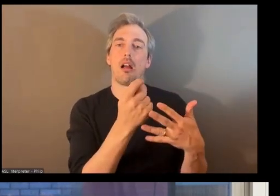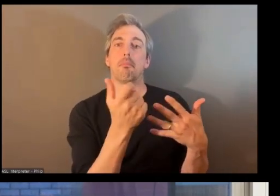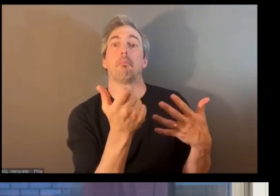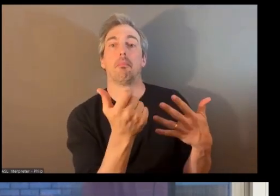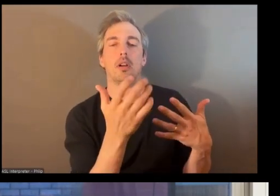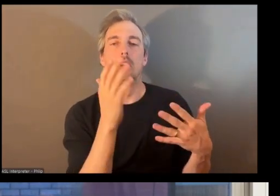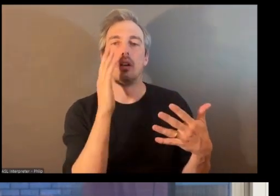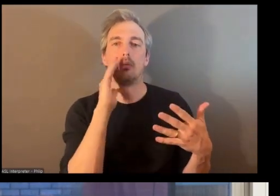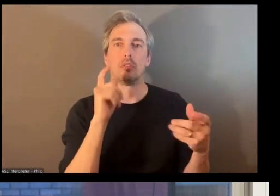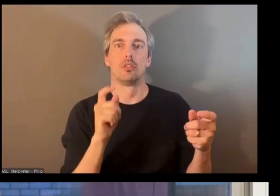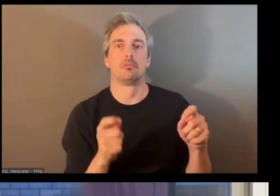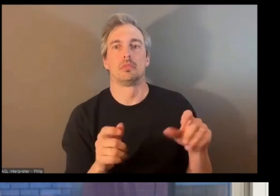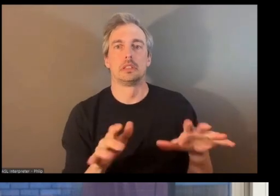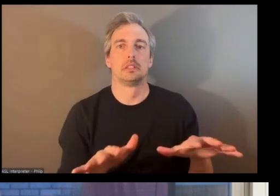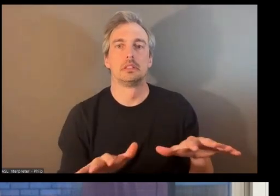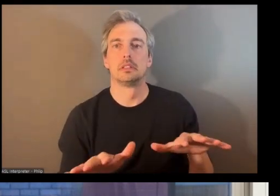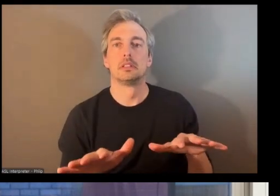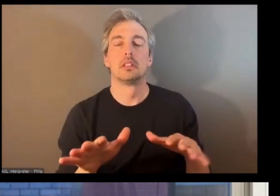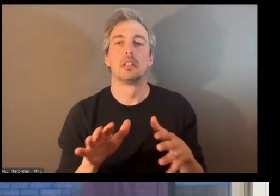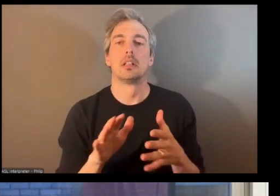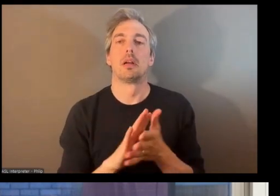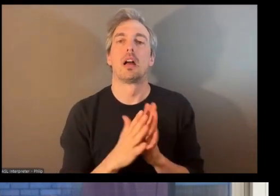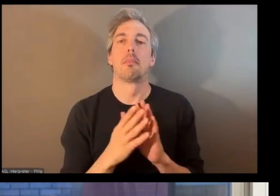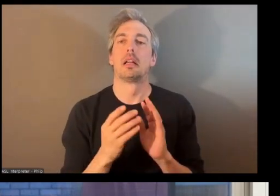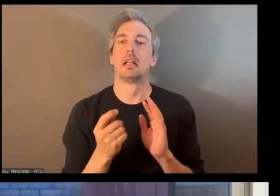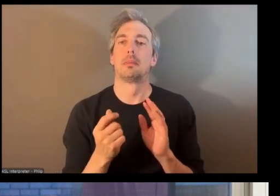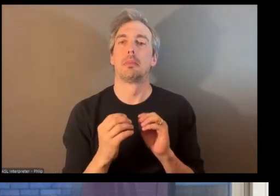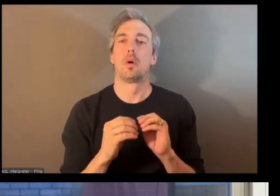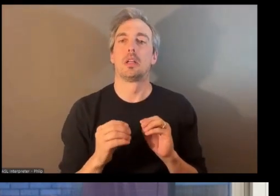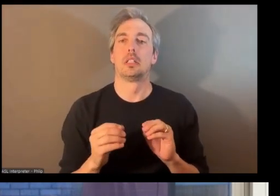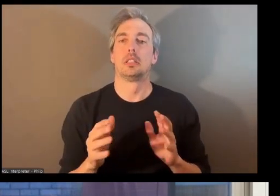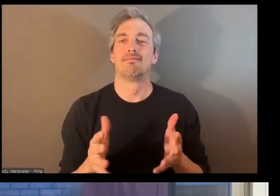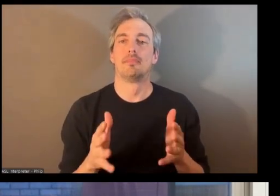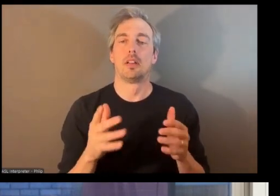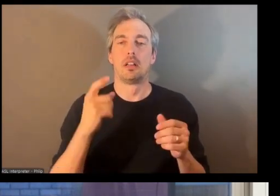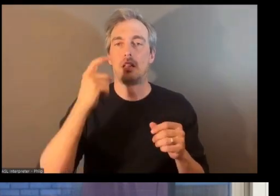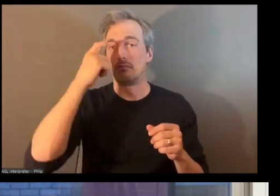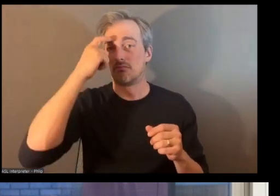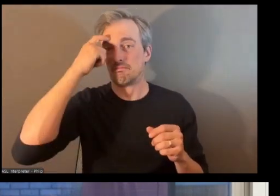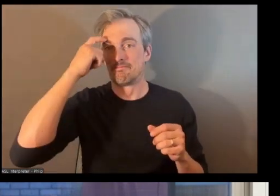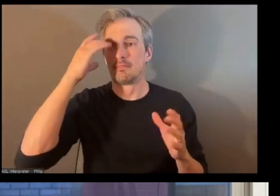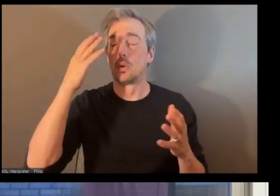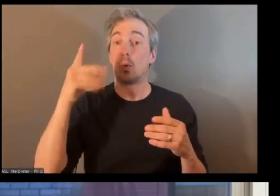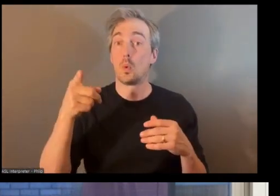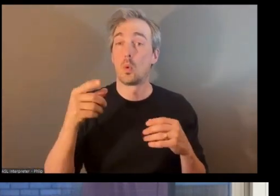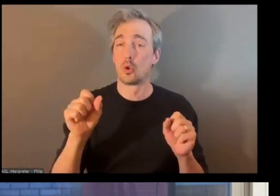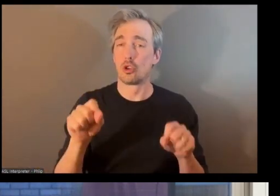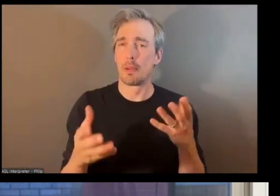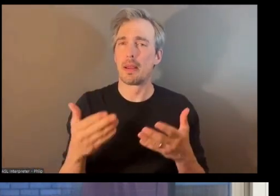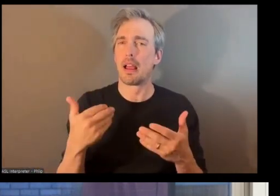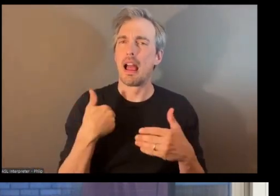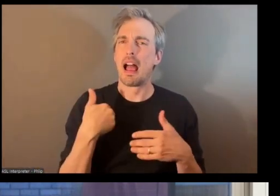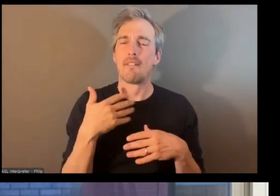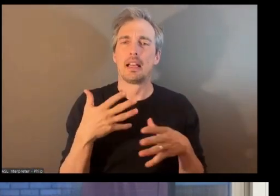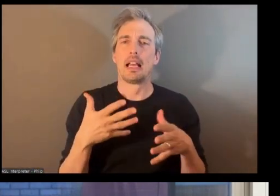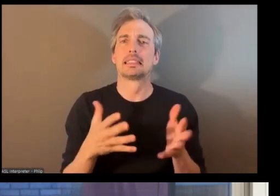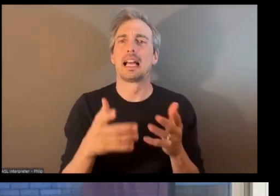anxiety, trauma, connected to financial questions. Or you can have a history of being worried about carrying cash around.